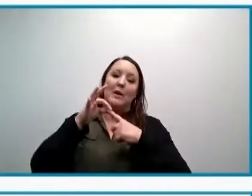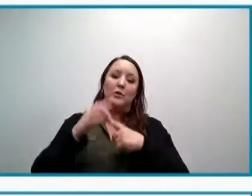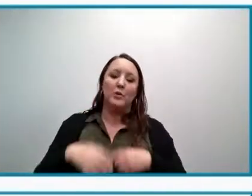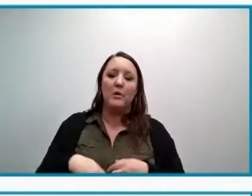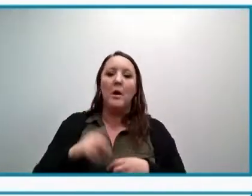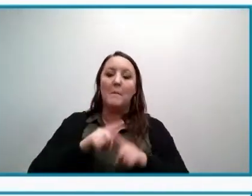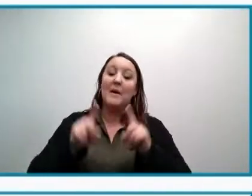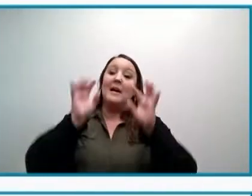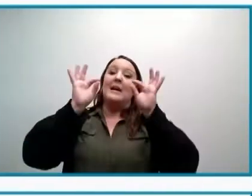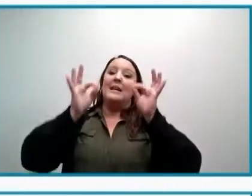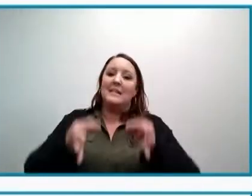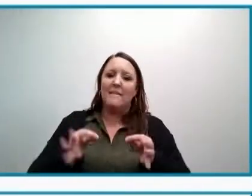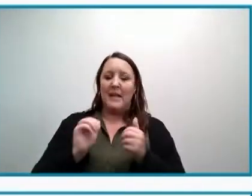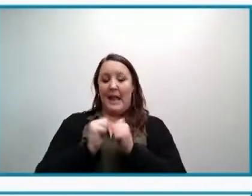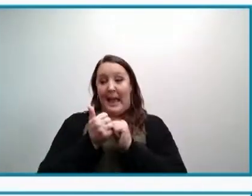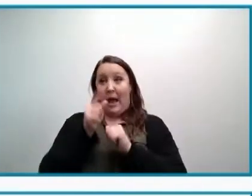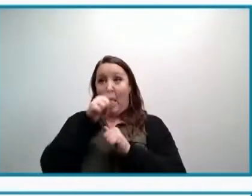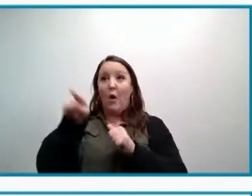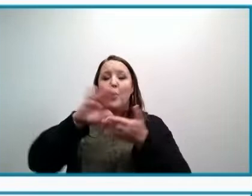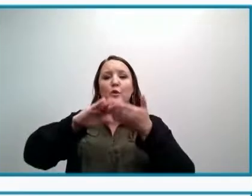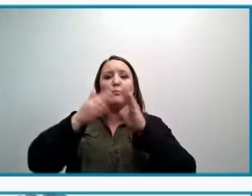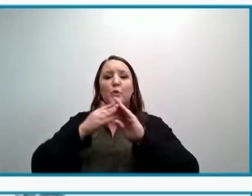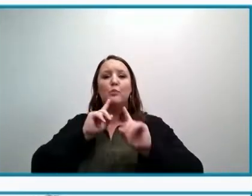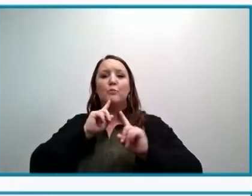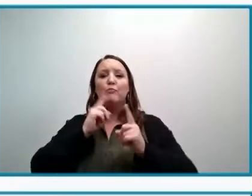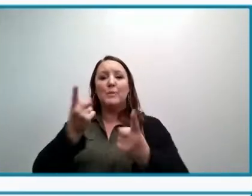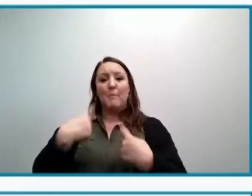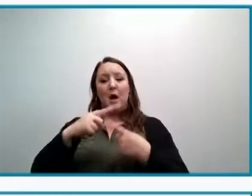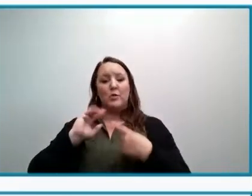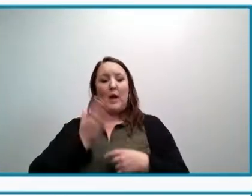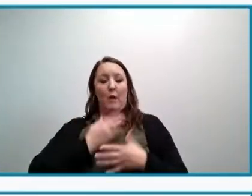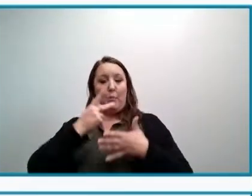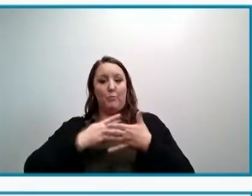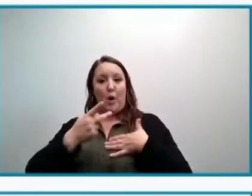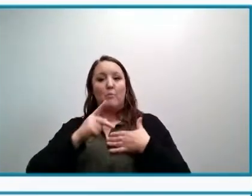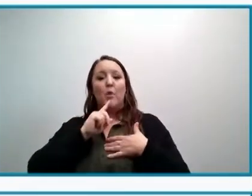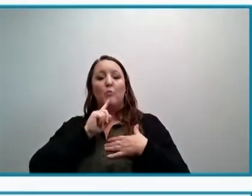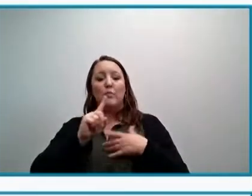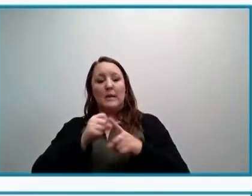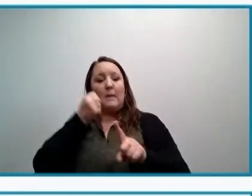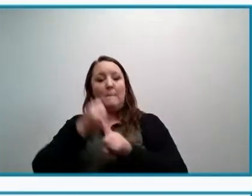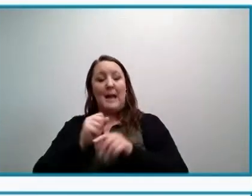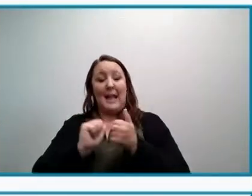how the community responds to our programming affects how we do the programming because we don't want to just say,